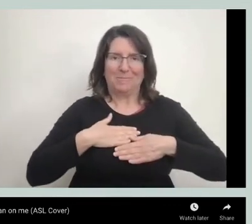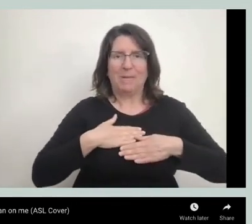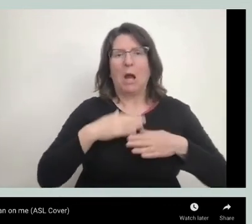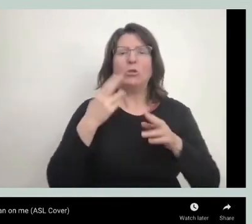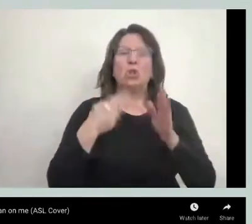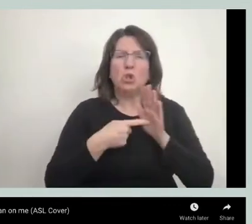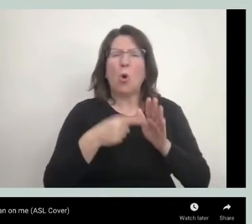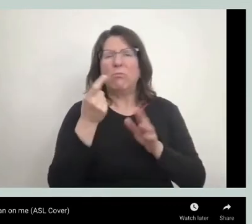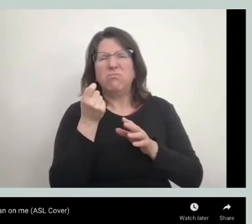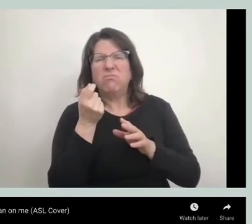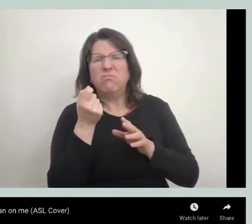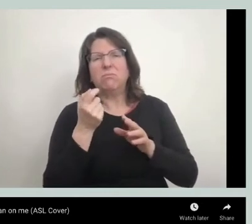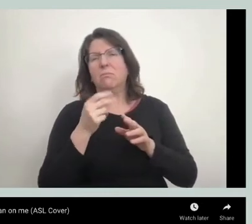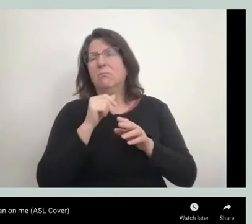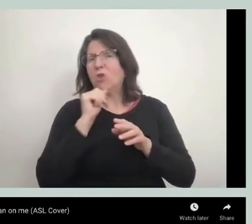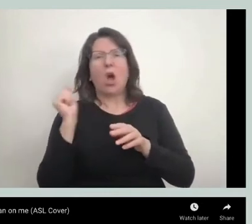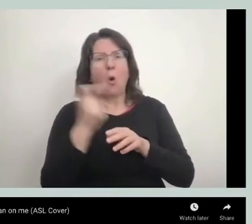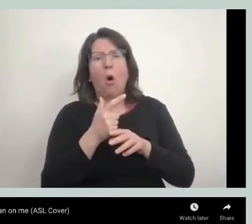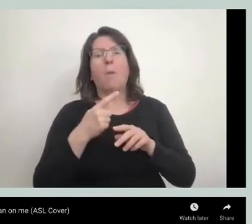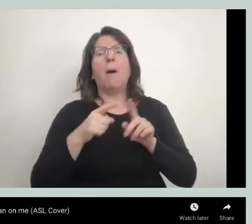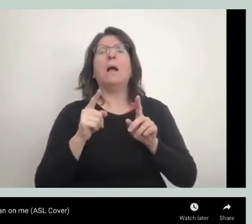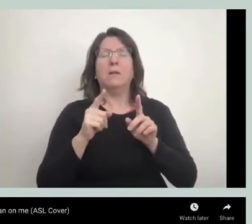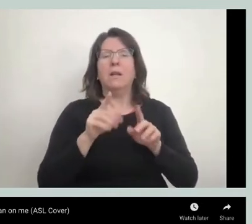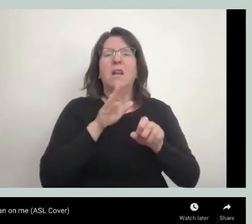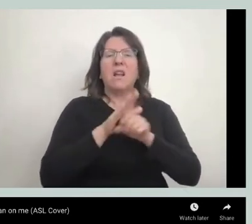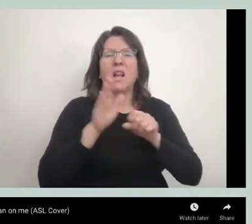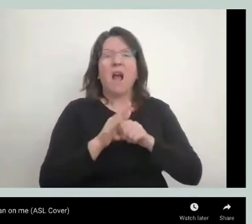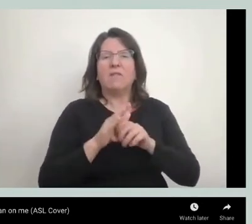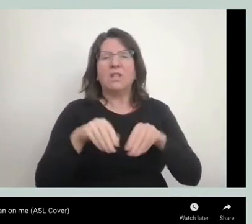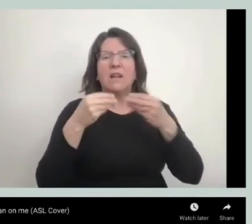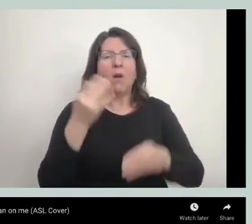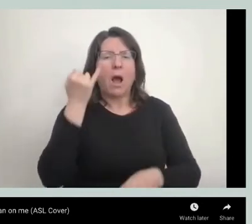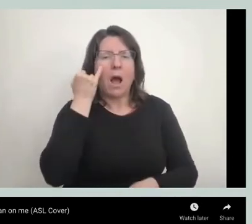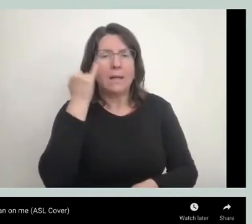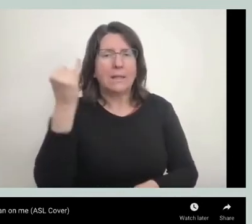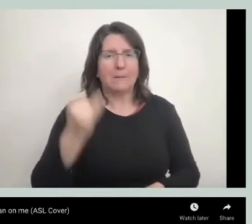I am only showing you a short bit, it will give you an idea of the project's final product.